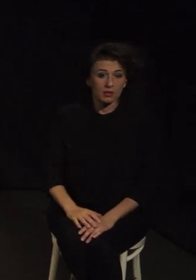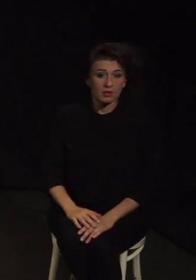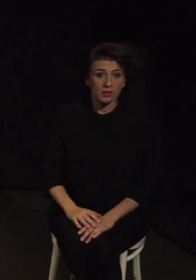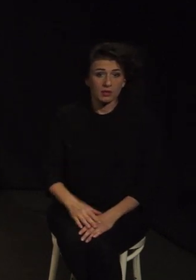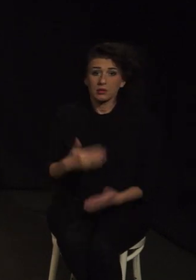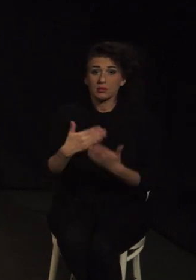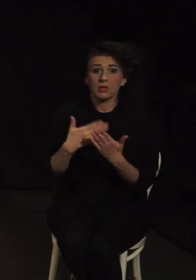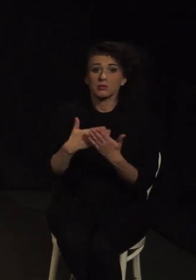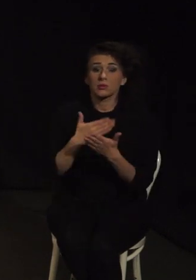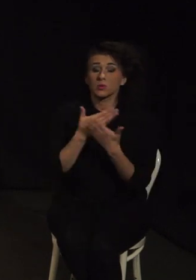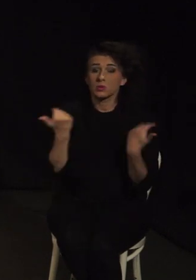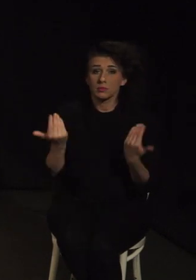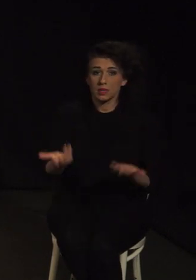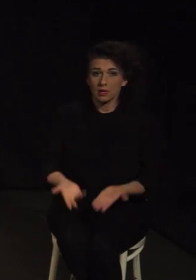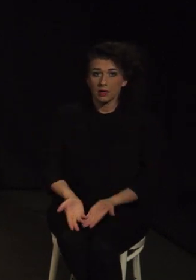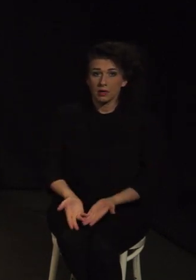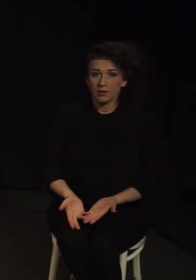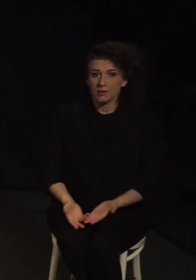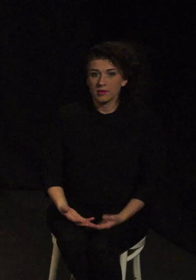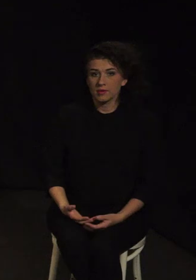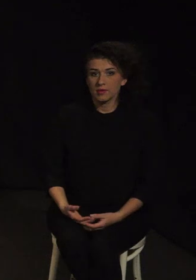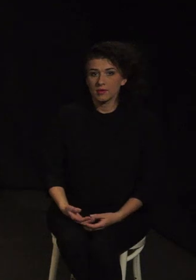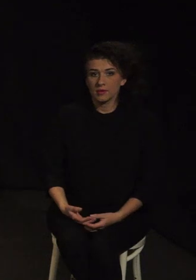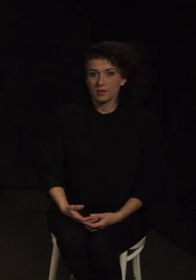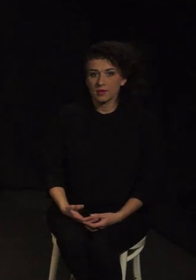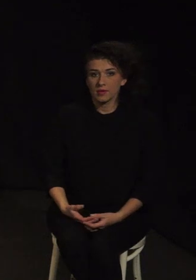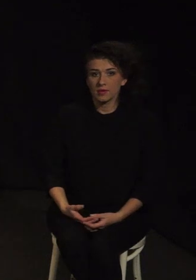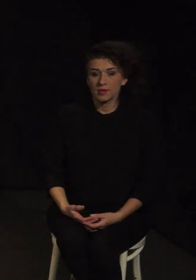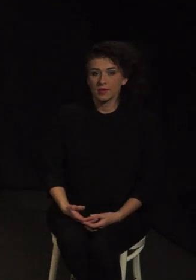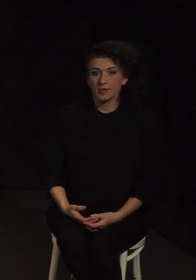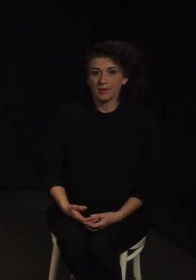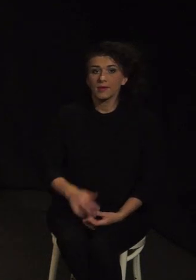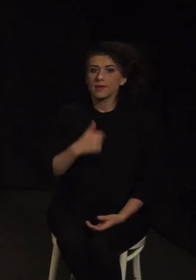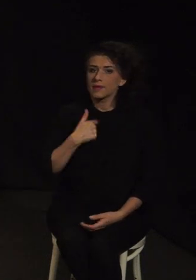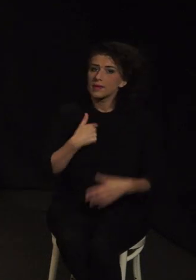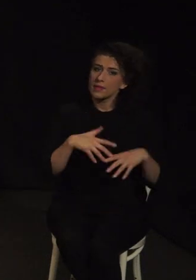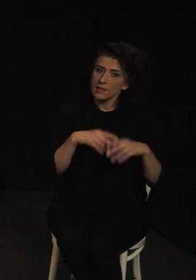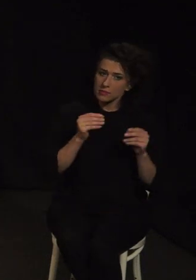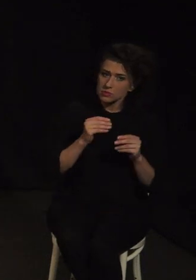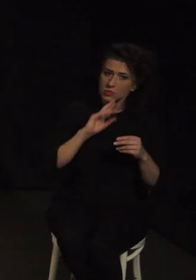I was asked why. At first, I replied that...